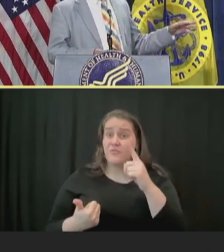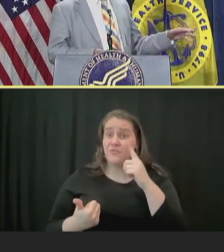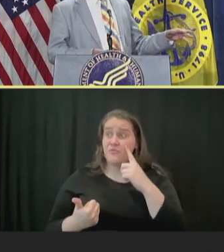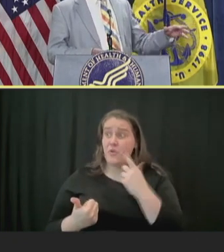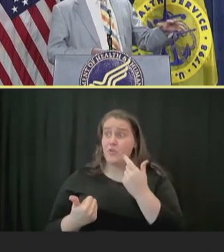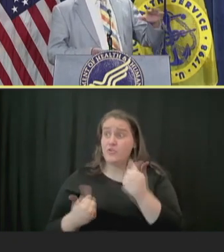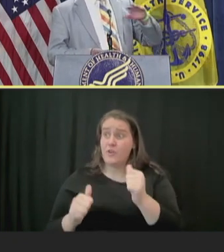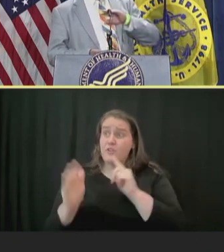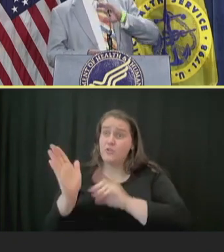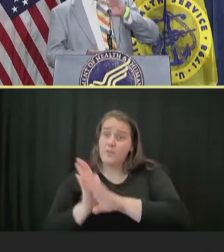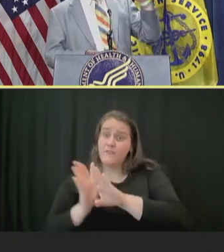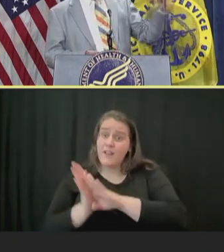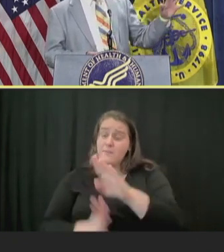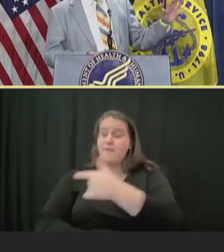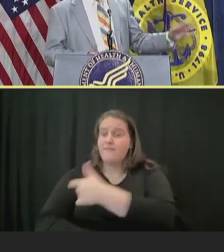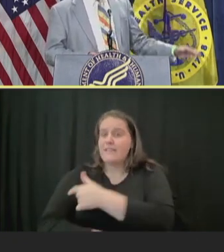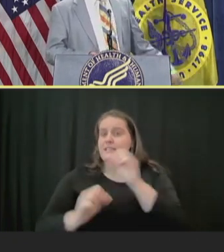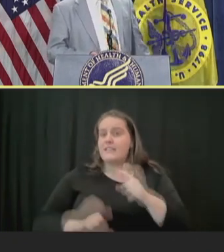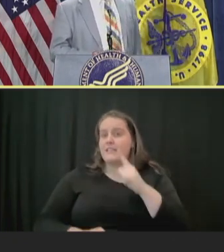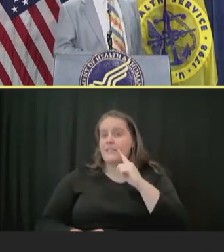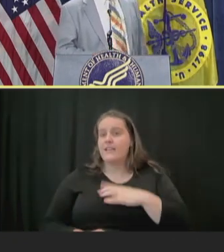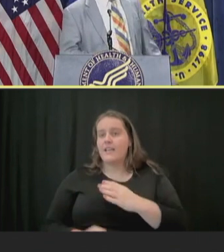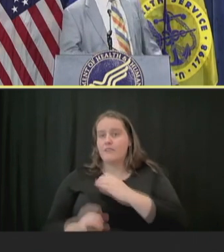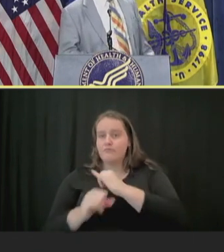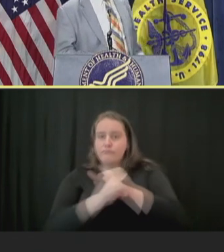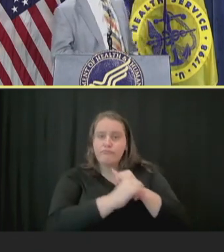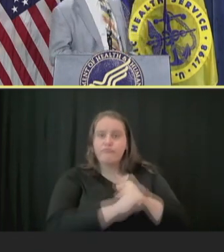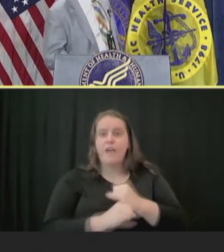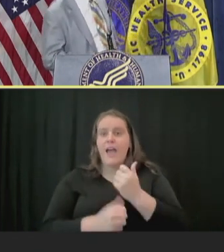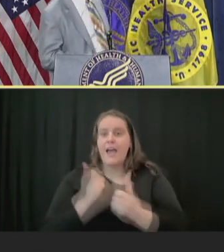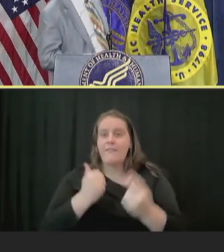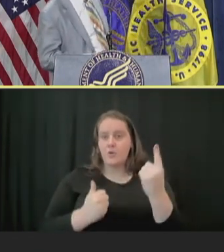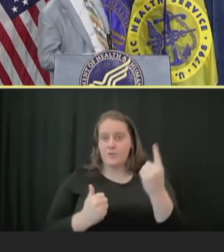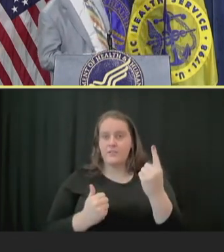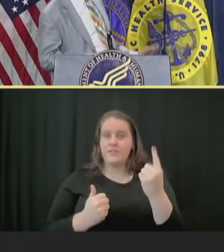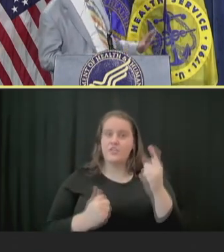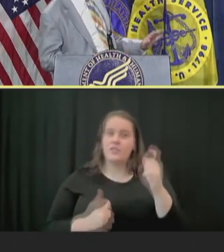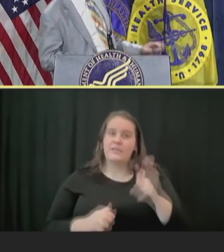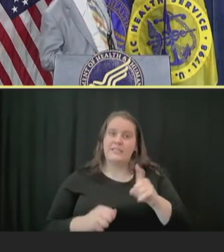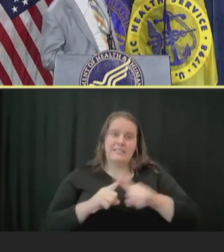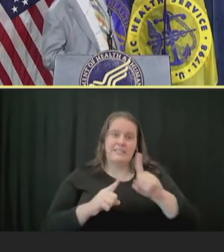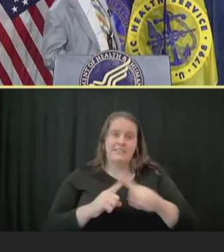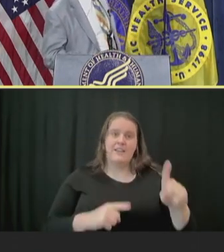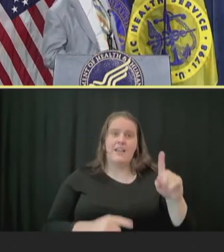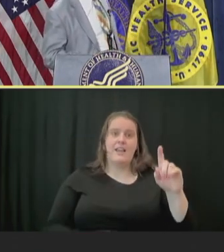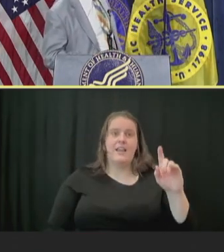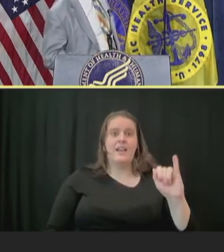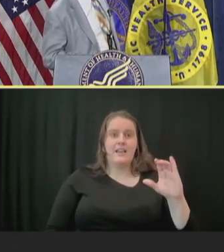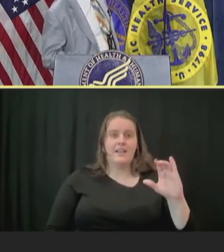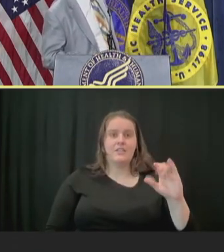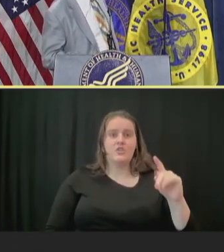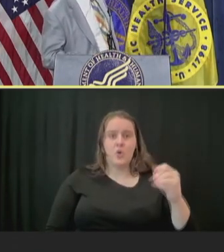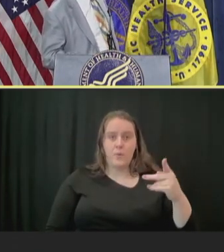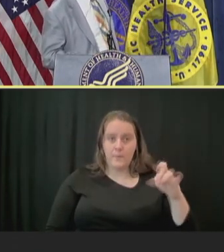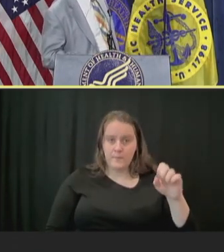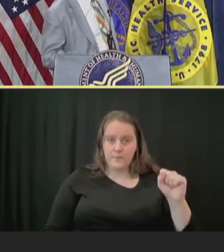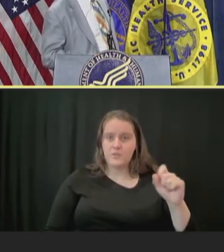all these different epitopes to be able to induce responses in different individuals.